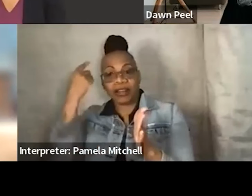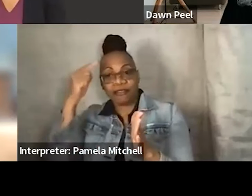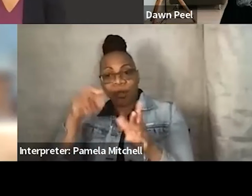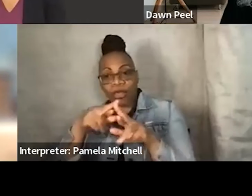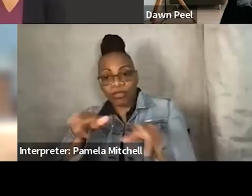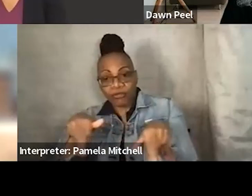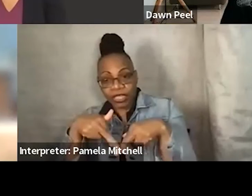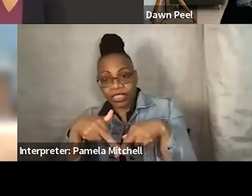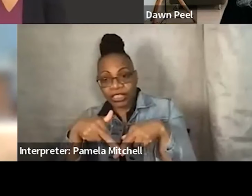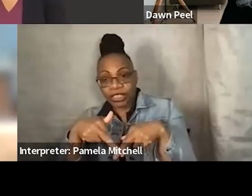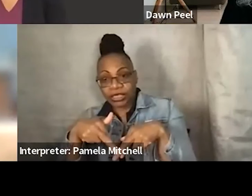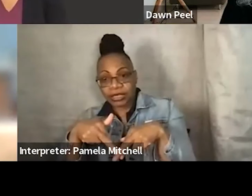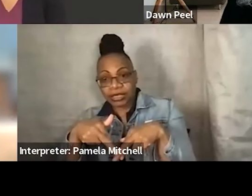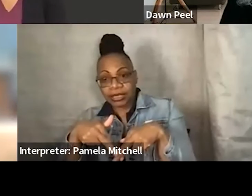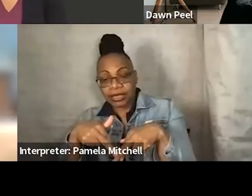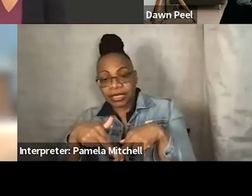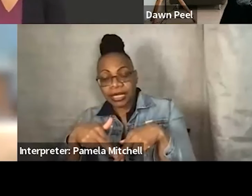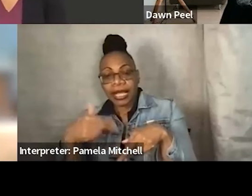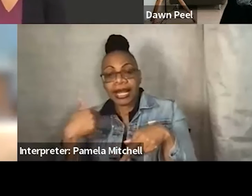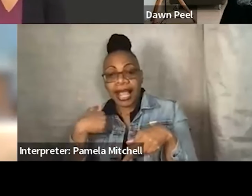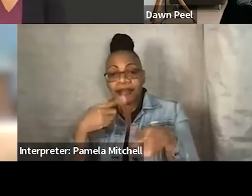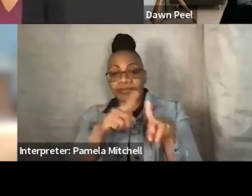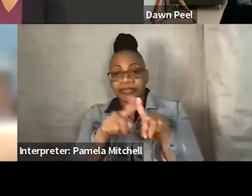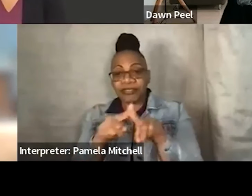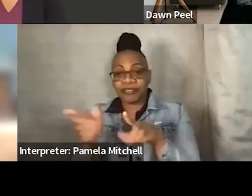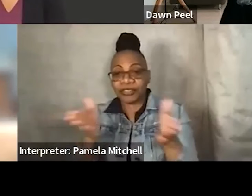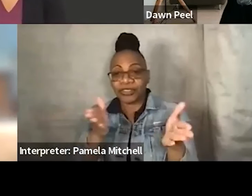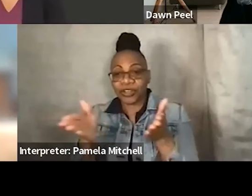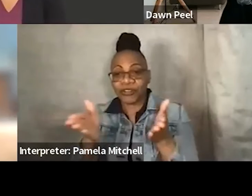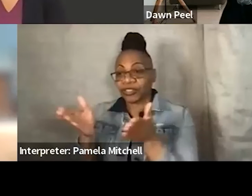and Benchmark Human Services serves the other two regions.